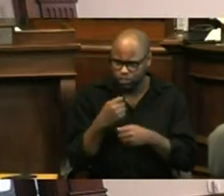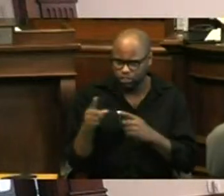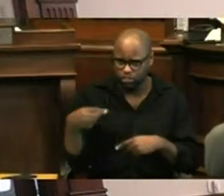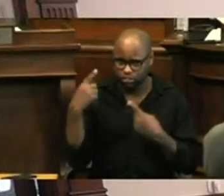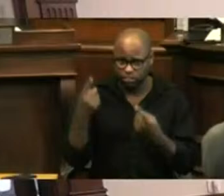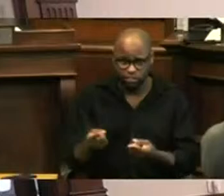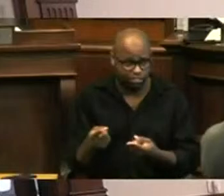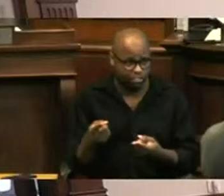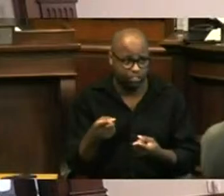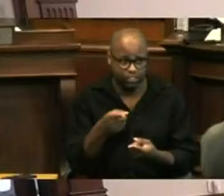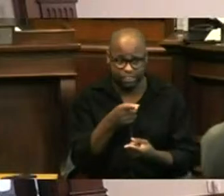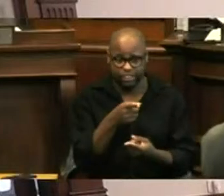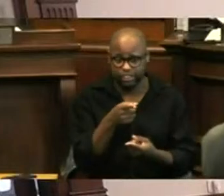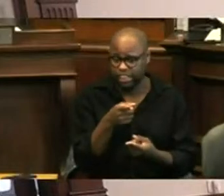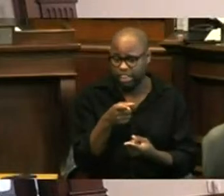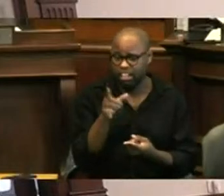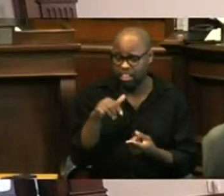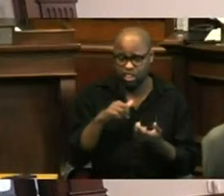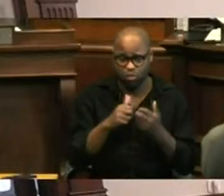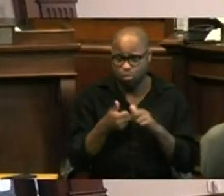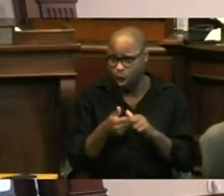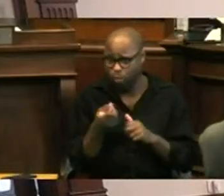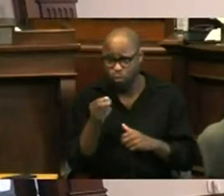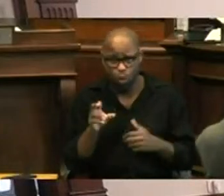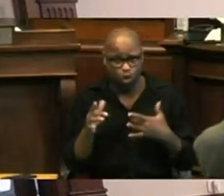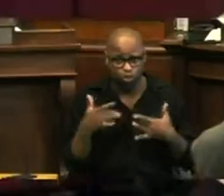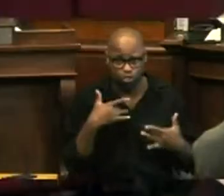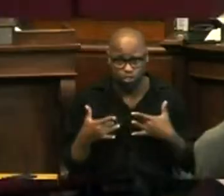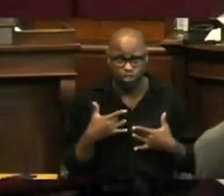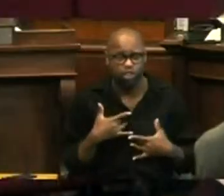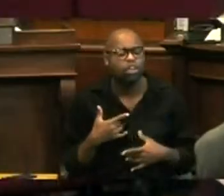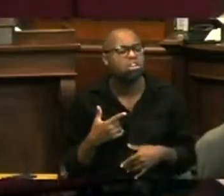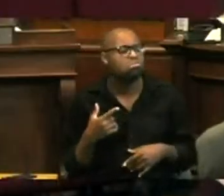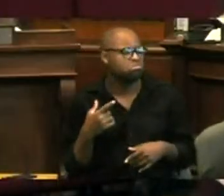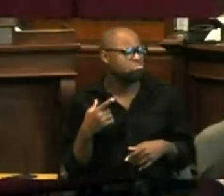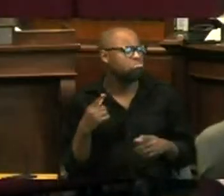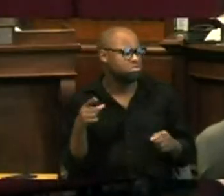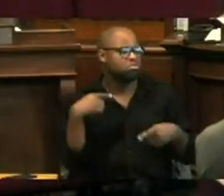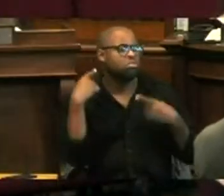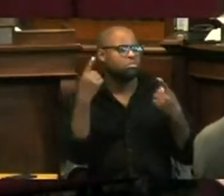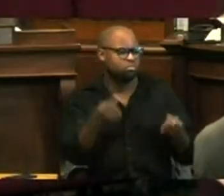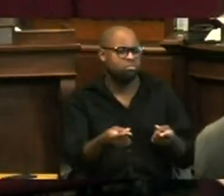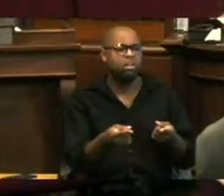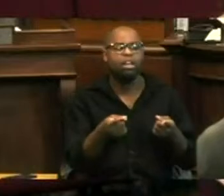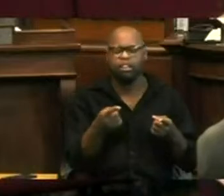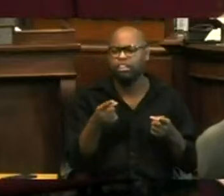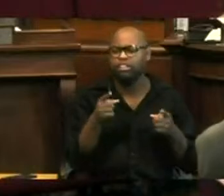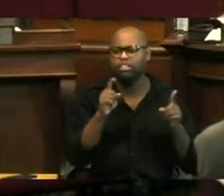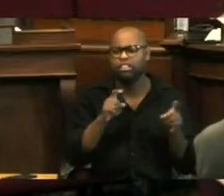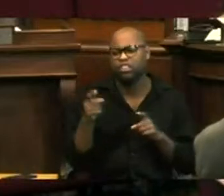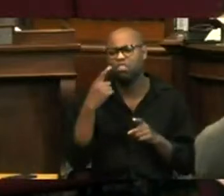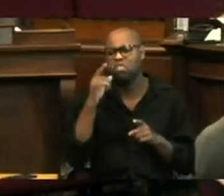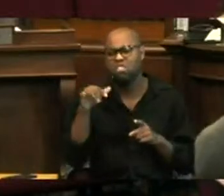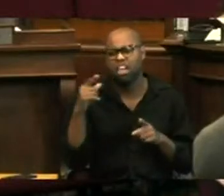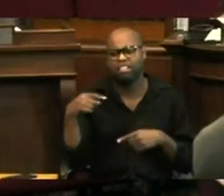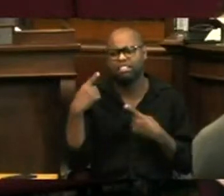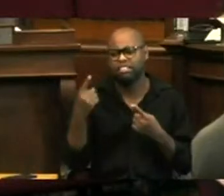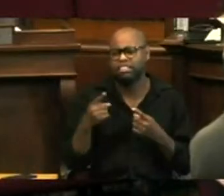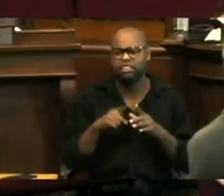obviously test regularly. Have you seen in your years have we have any evidence that it is an